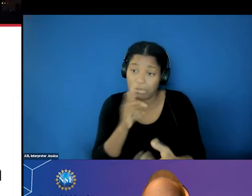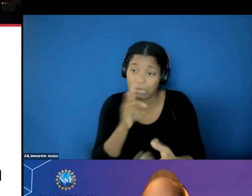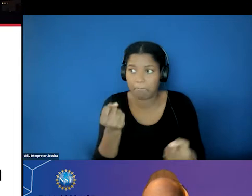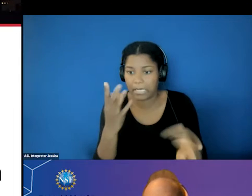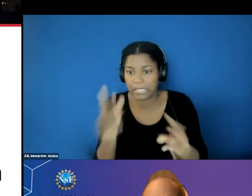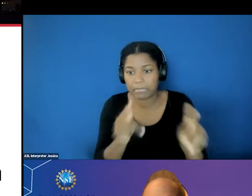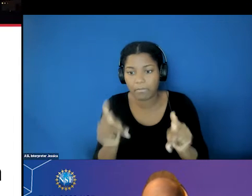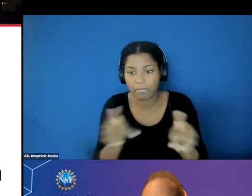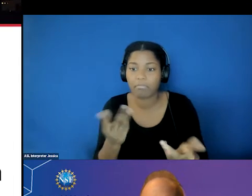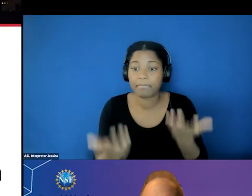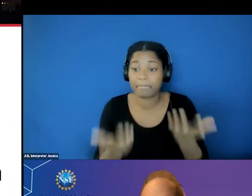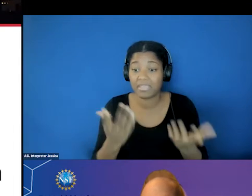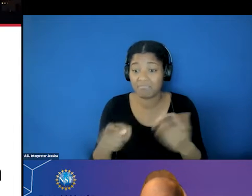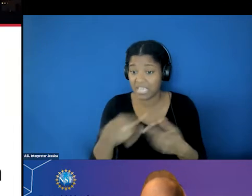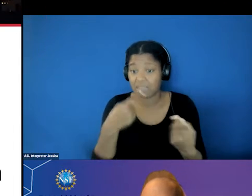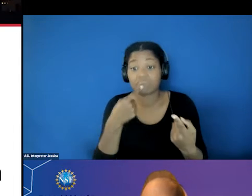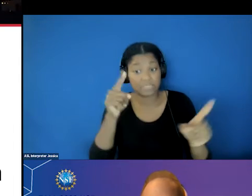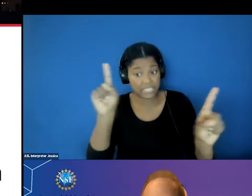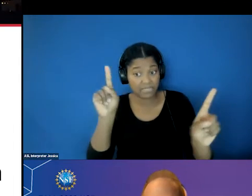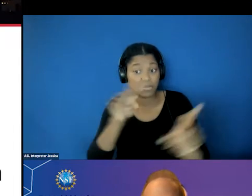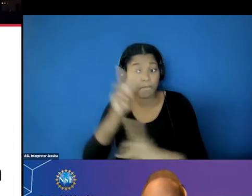successfully applied to NSF.